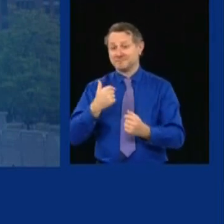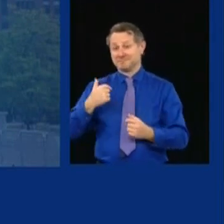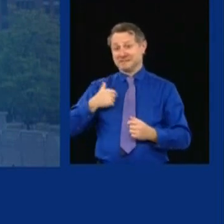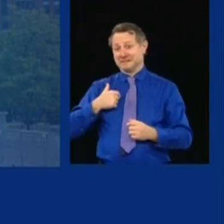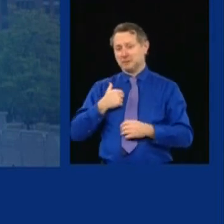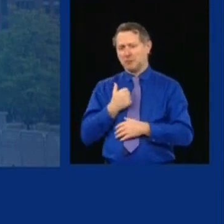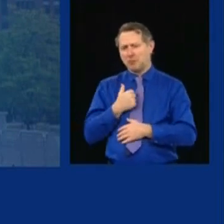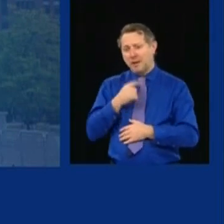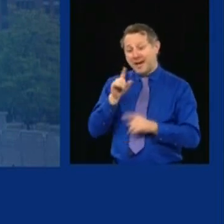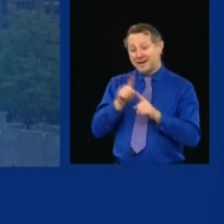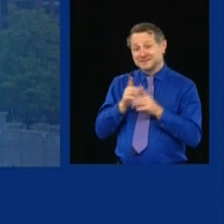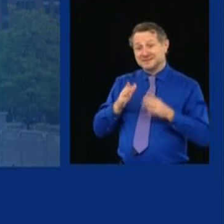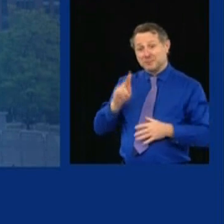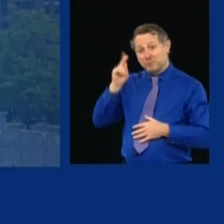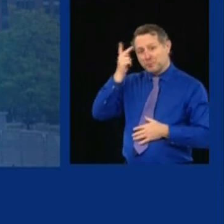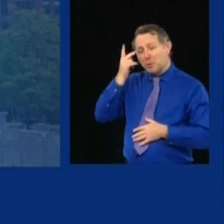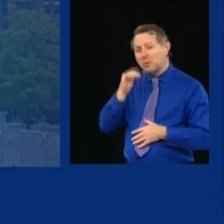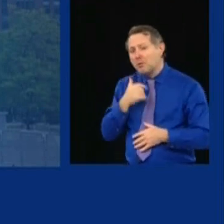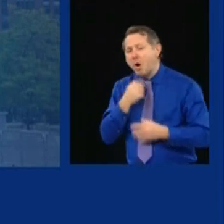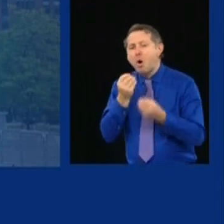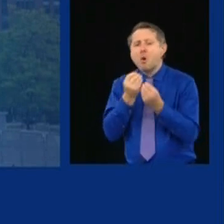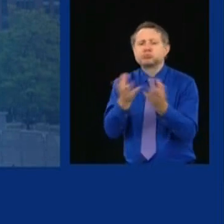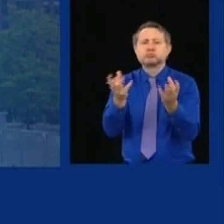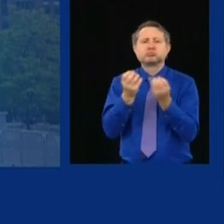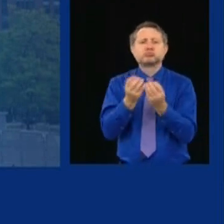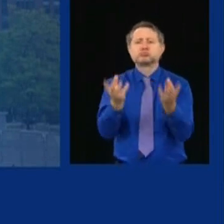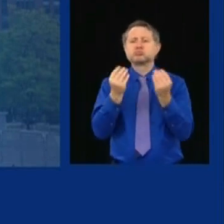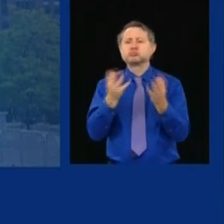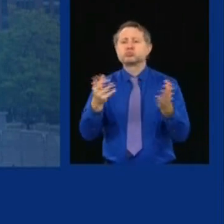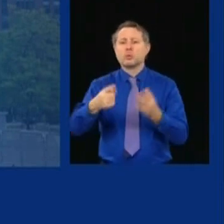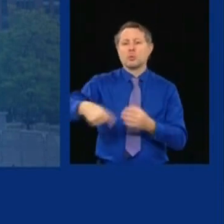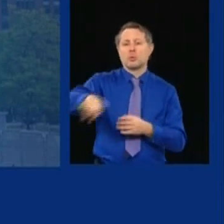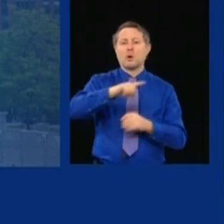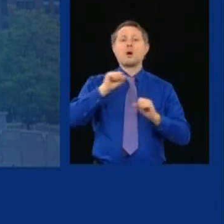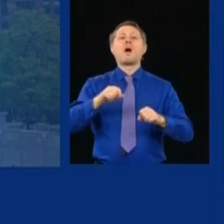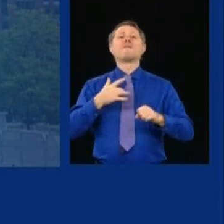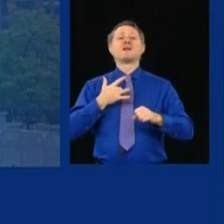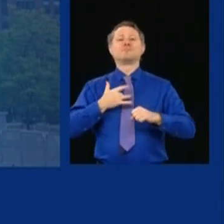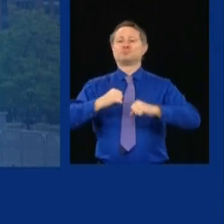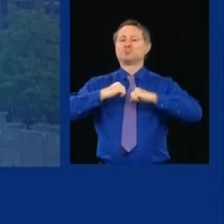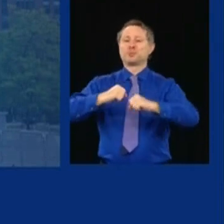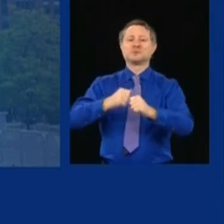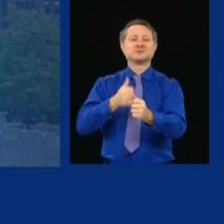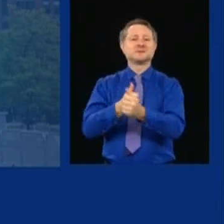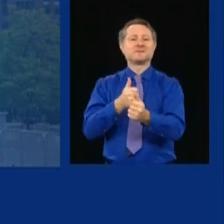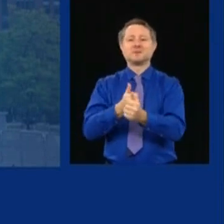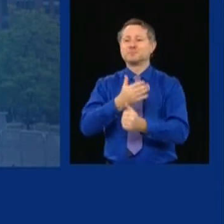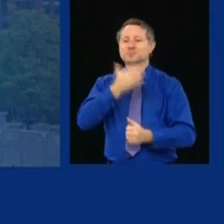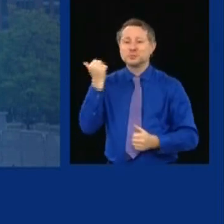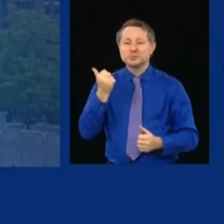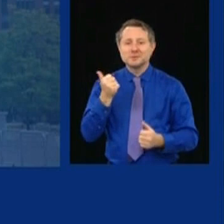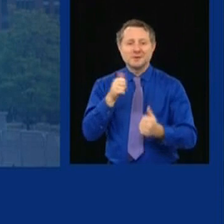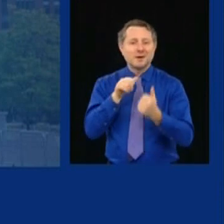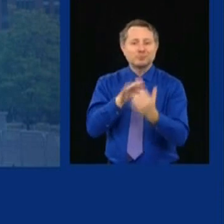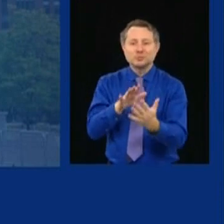ARE TRYING TO DO WHAT I'M TRYING TO DO IS TO INFORM THE CITIZENS SO THEY CAN BETTER PROTECT